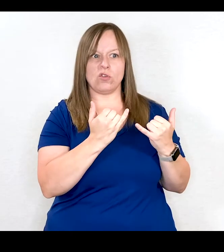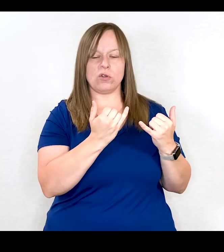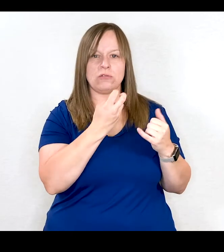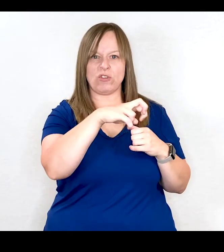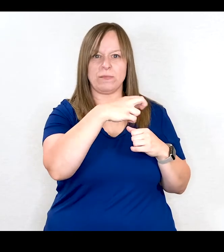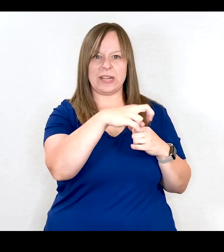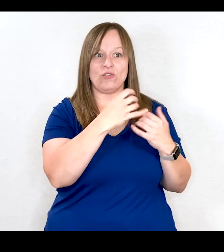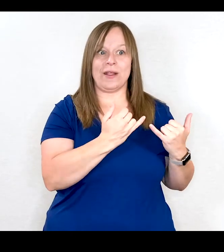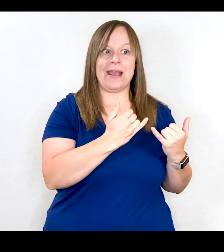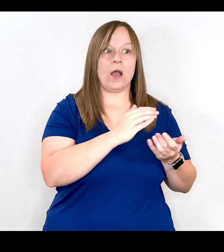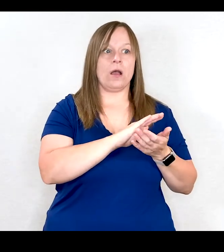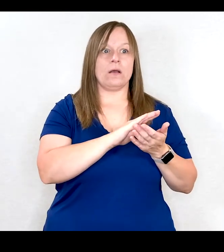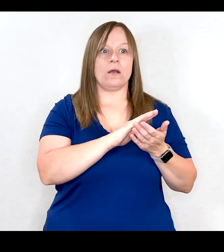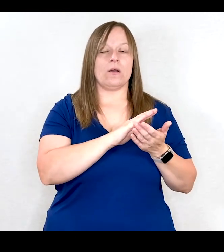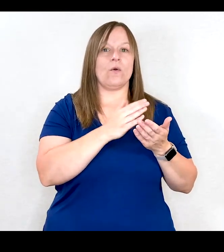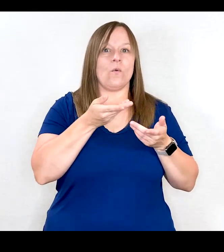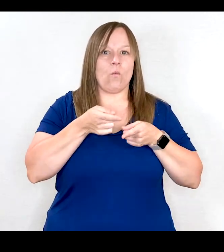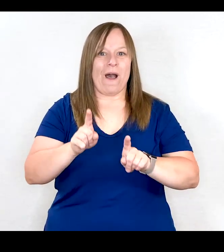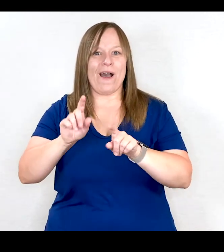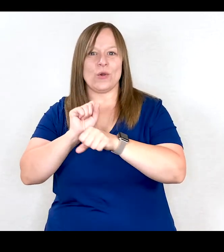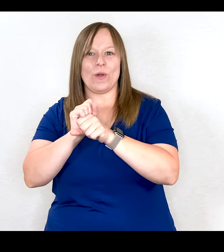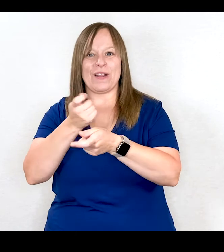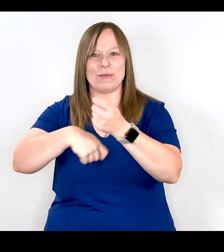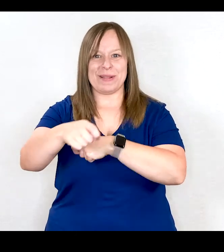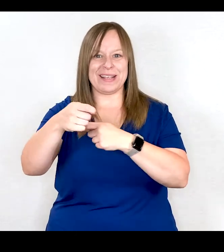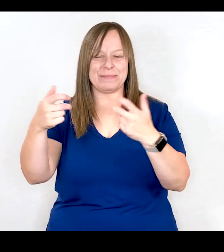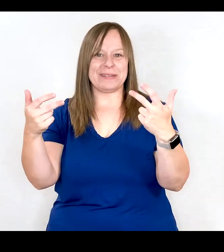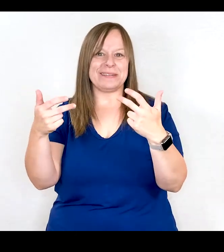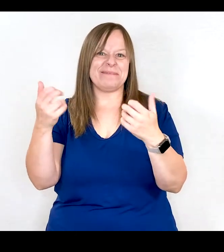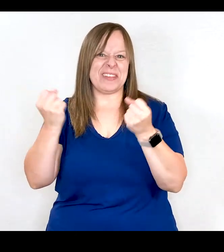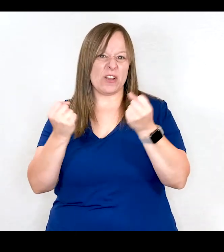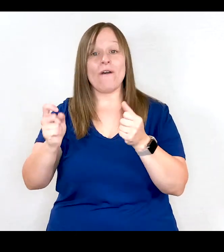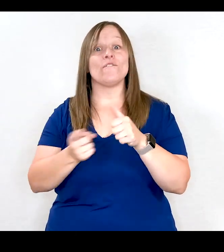to the transportation right now while you're working on a replacement vehicle.